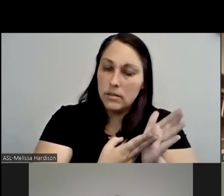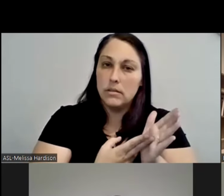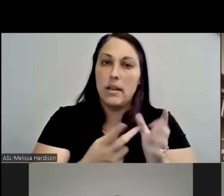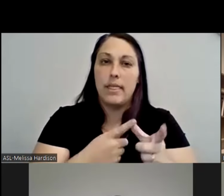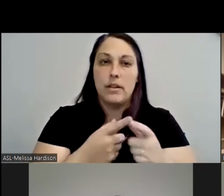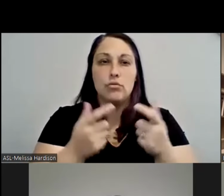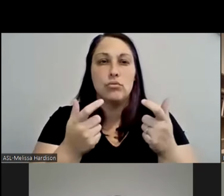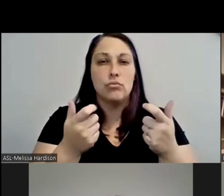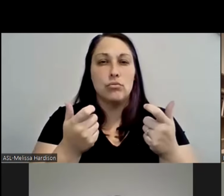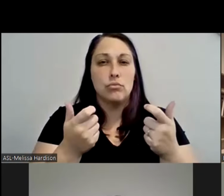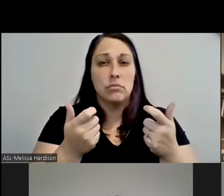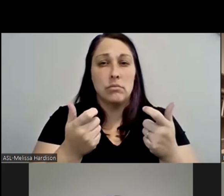I would first like to introduce Doctor John Pinos.